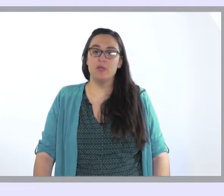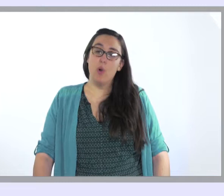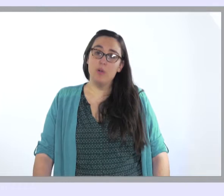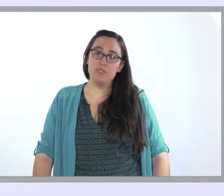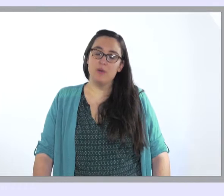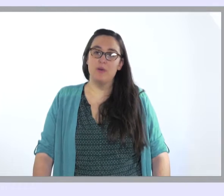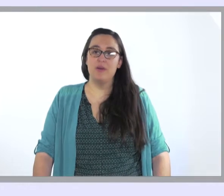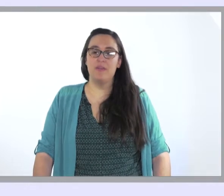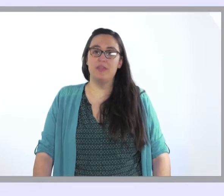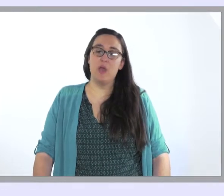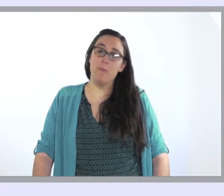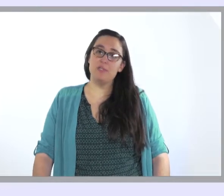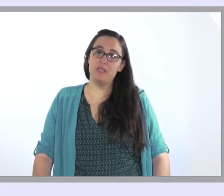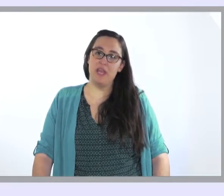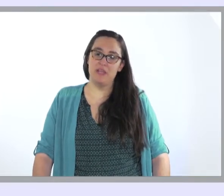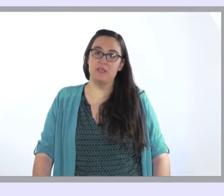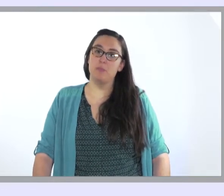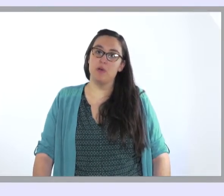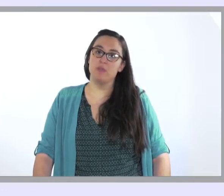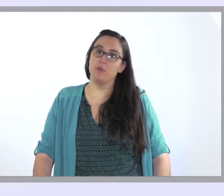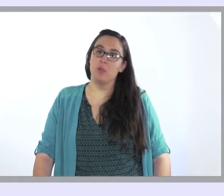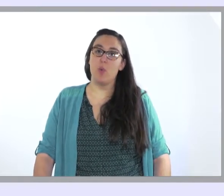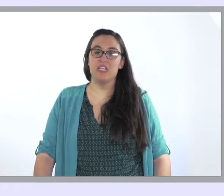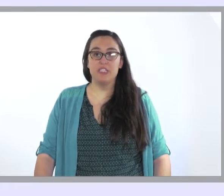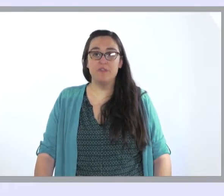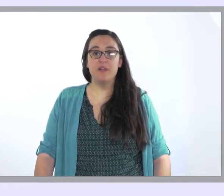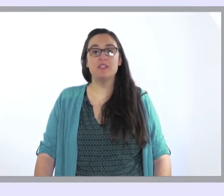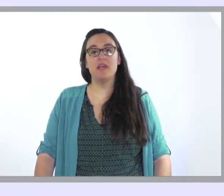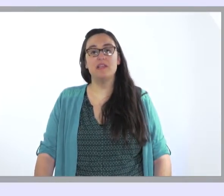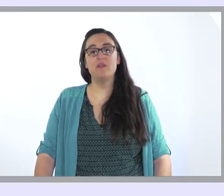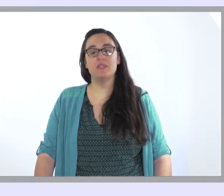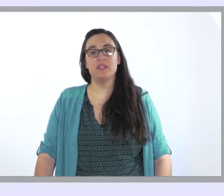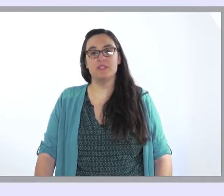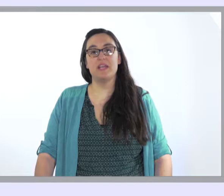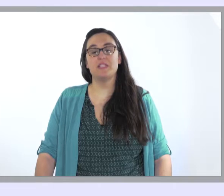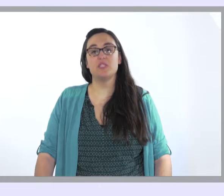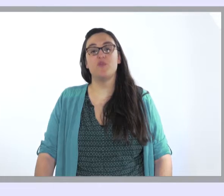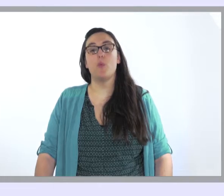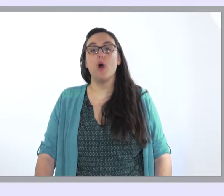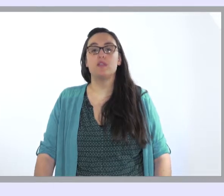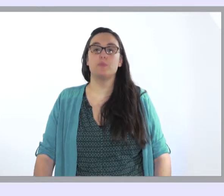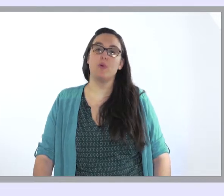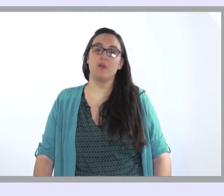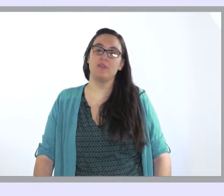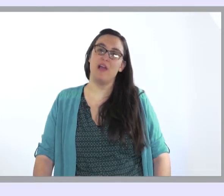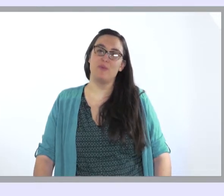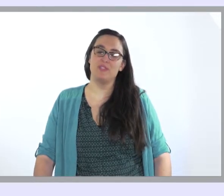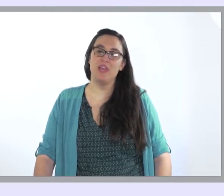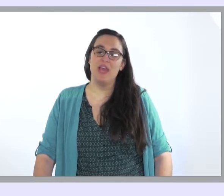And the opposite case is also possible, where different sign languages exist for one spoken language.